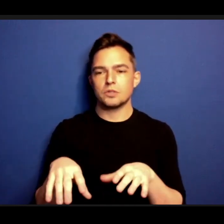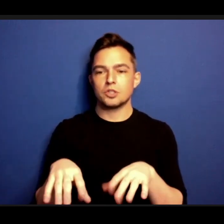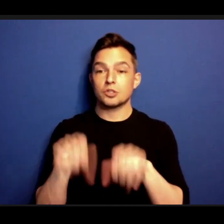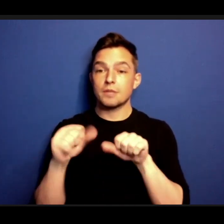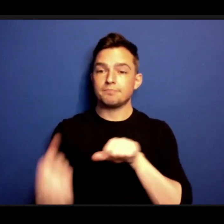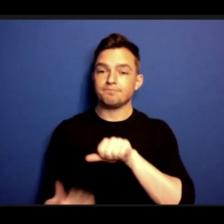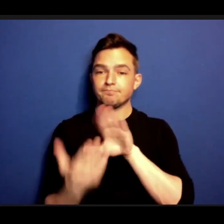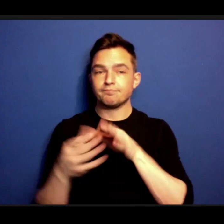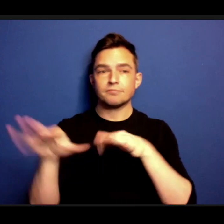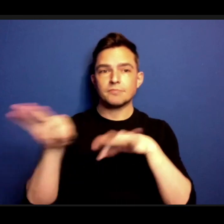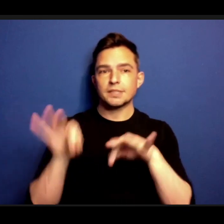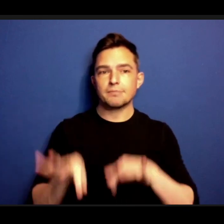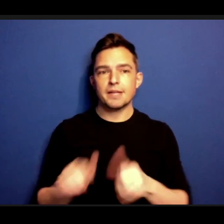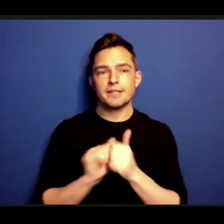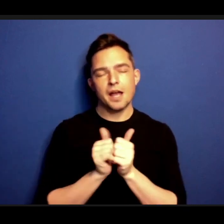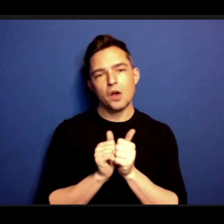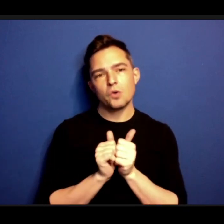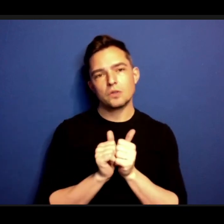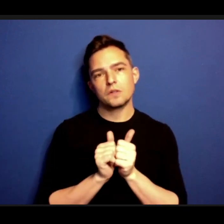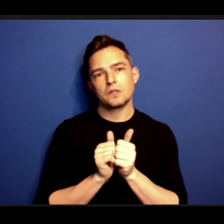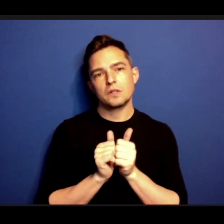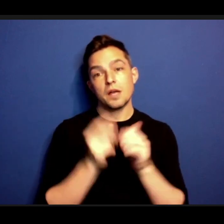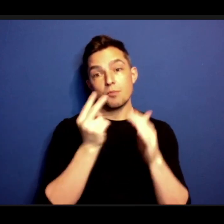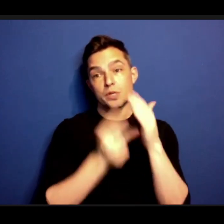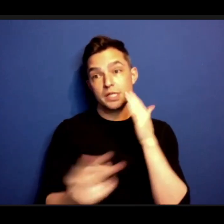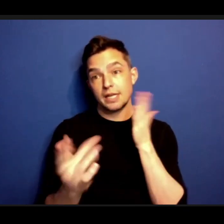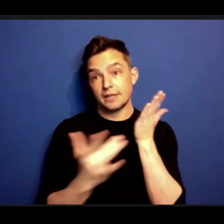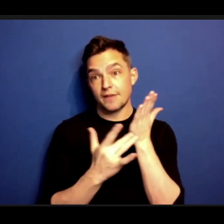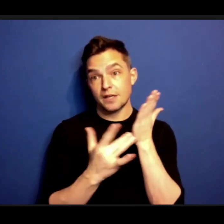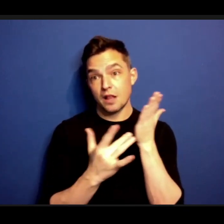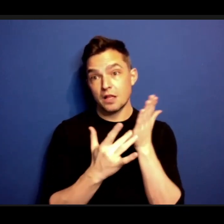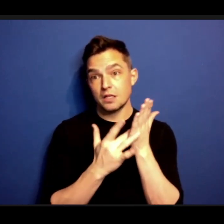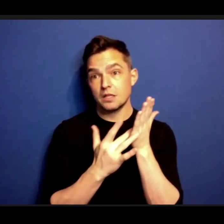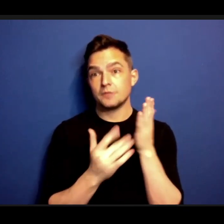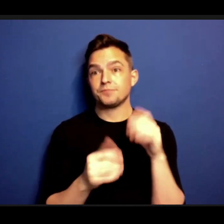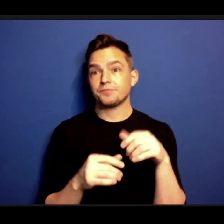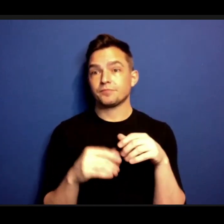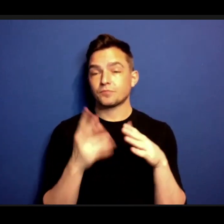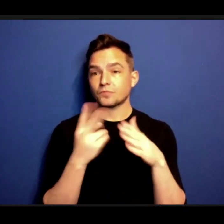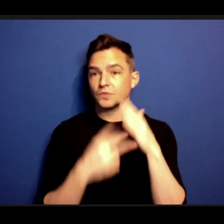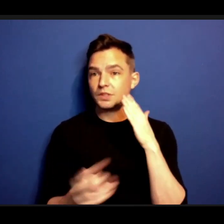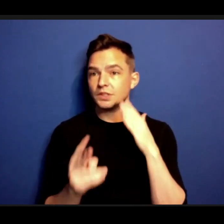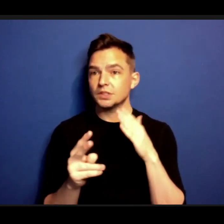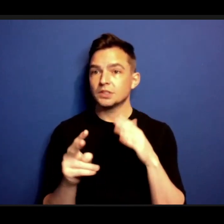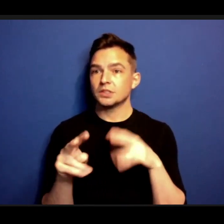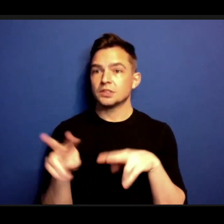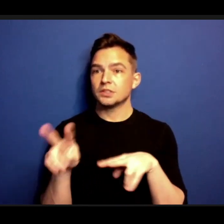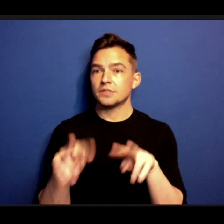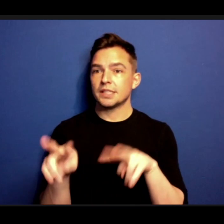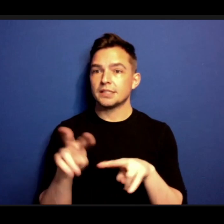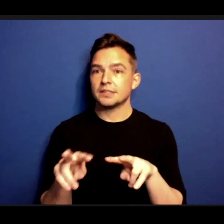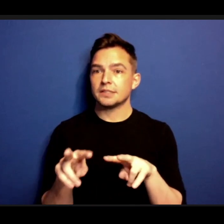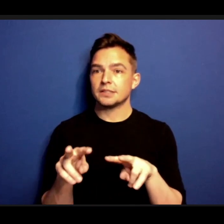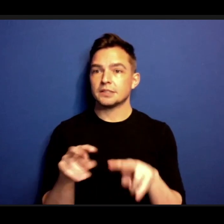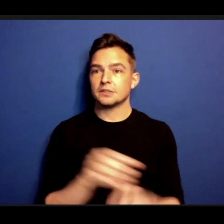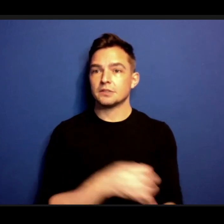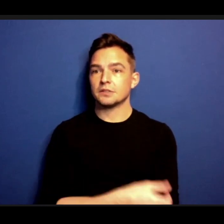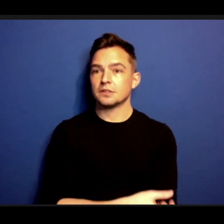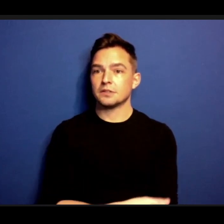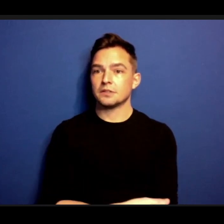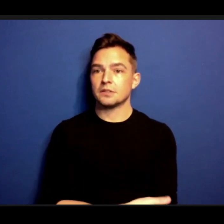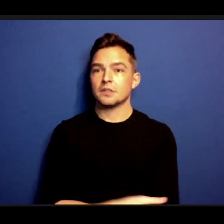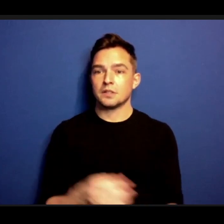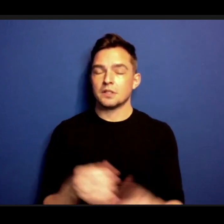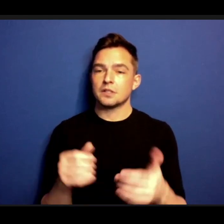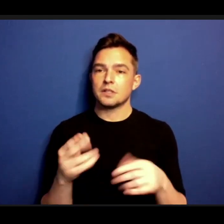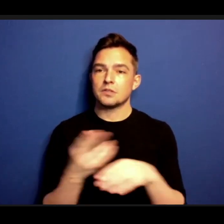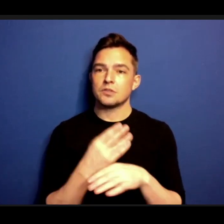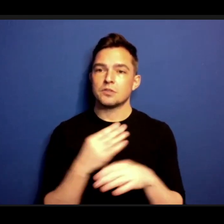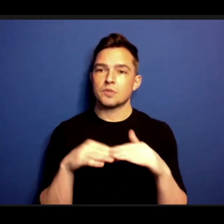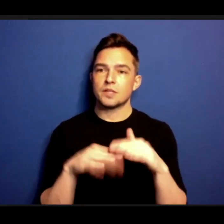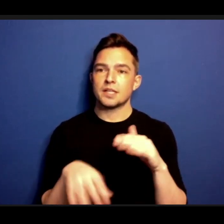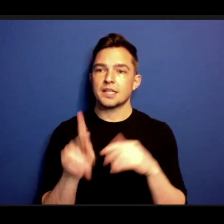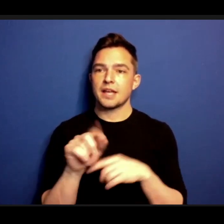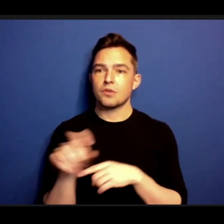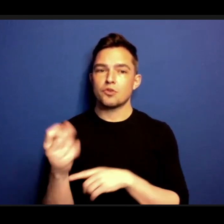how predictive technology and predictive surveillance is used within K-2 K-12 education. I'm not